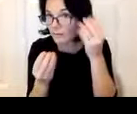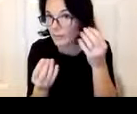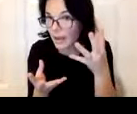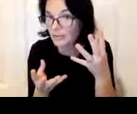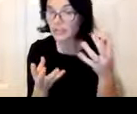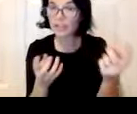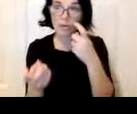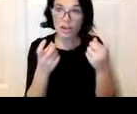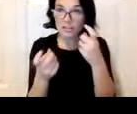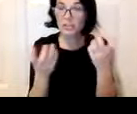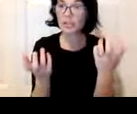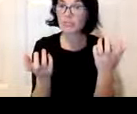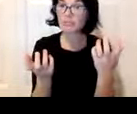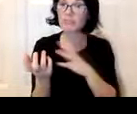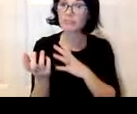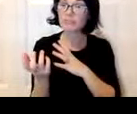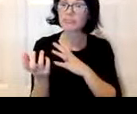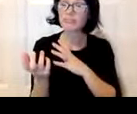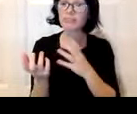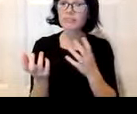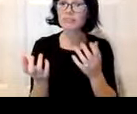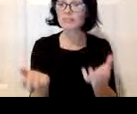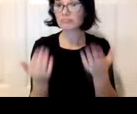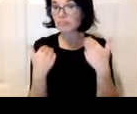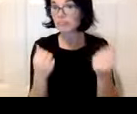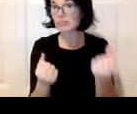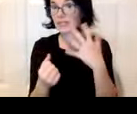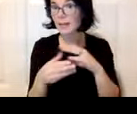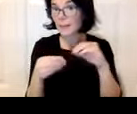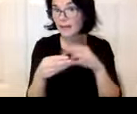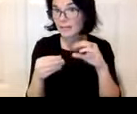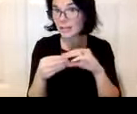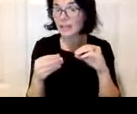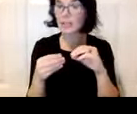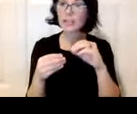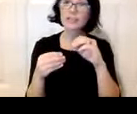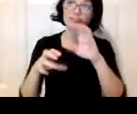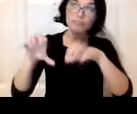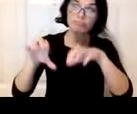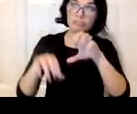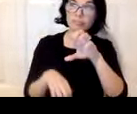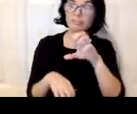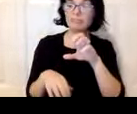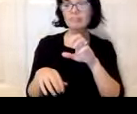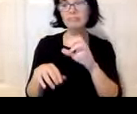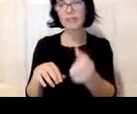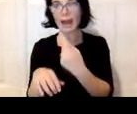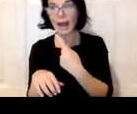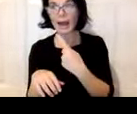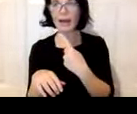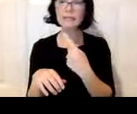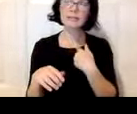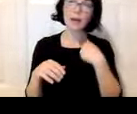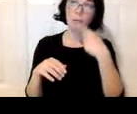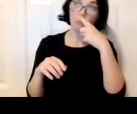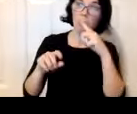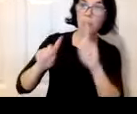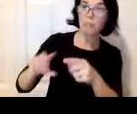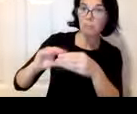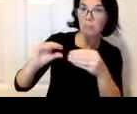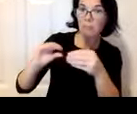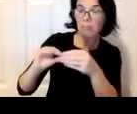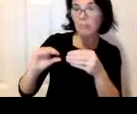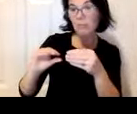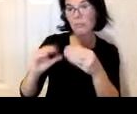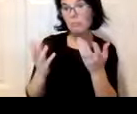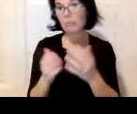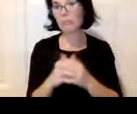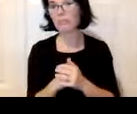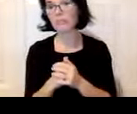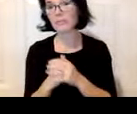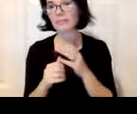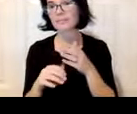you can send a message through the chat and we’ll answer at the end of the presentation. Thank you Dominic.